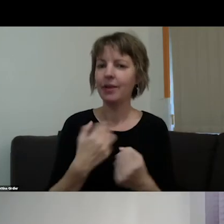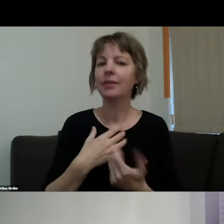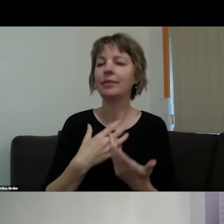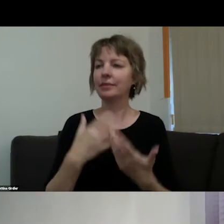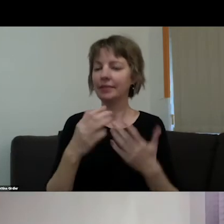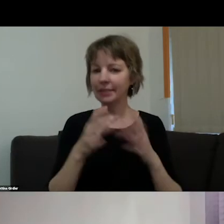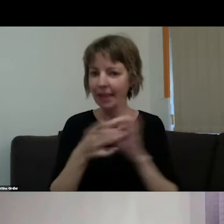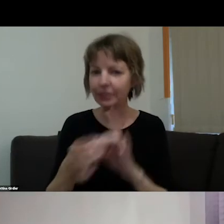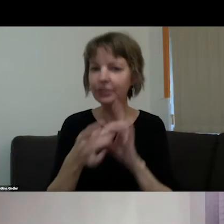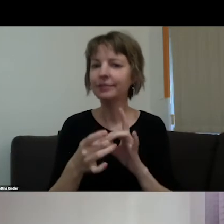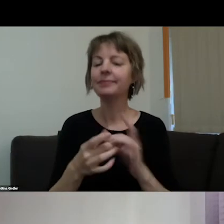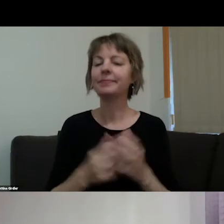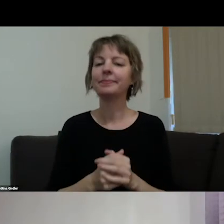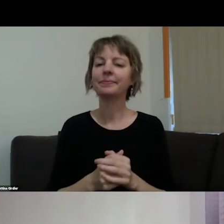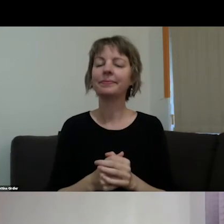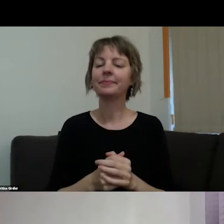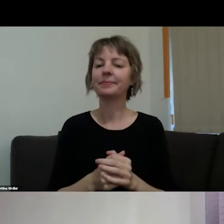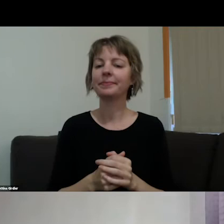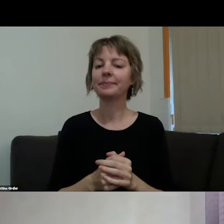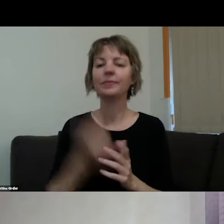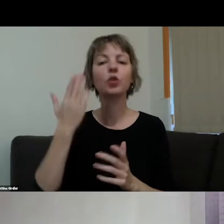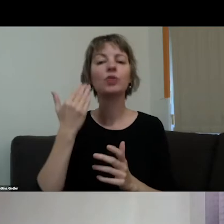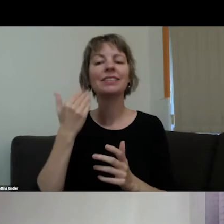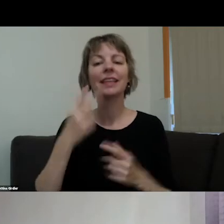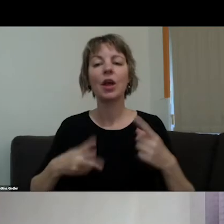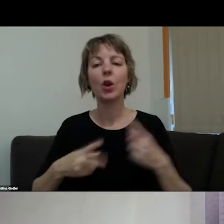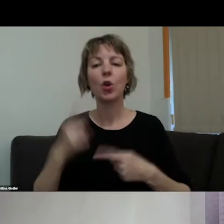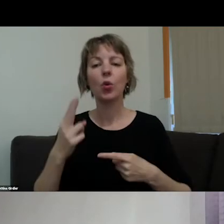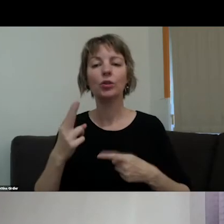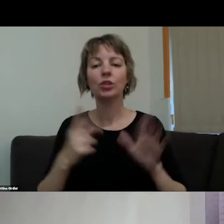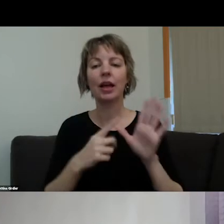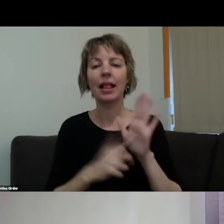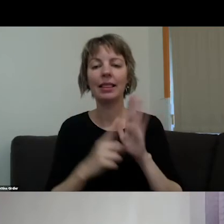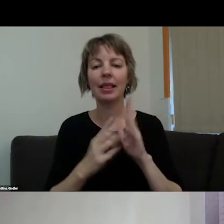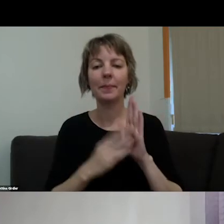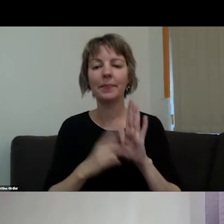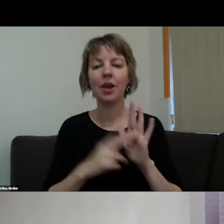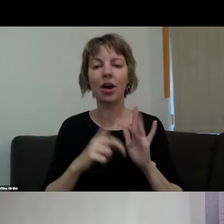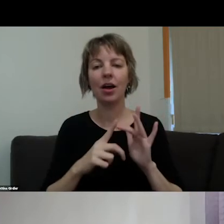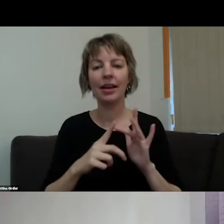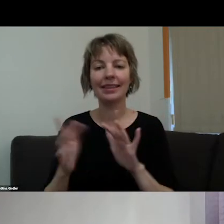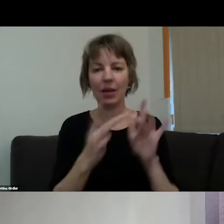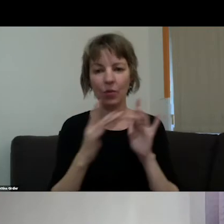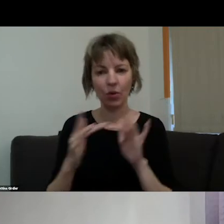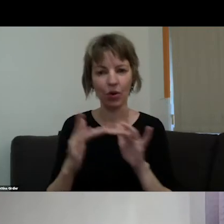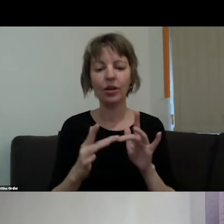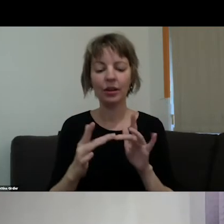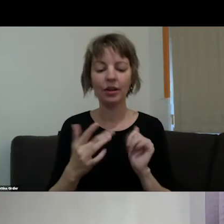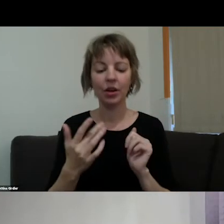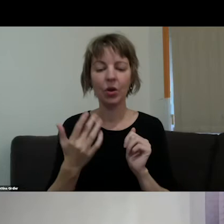Recently, we launched the alumni network by running a jump year desert weavers